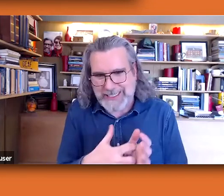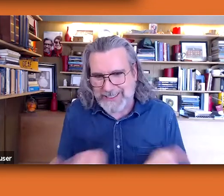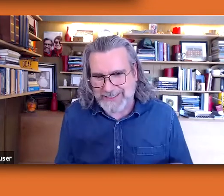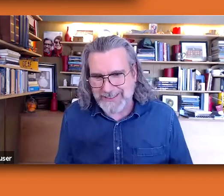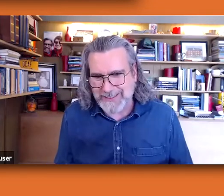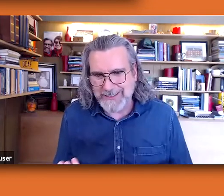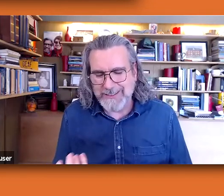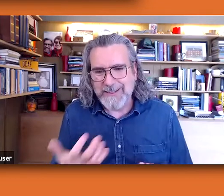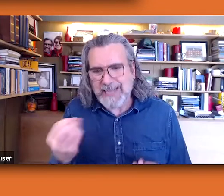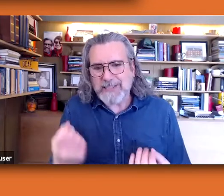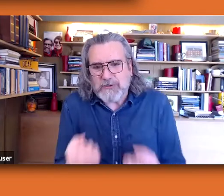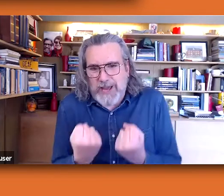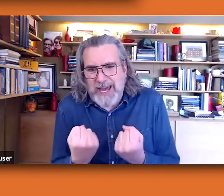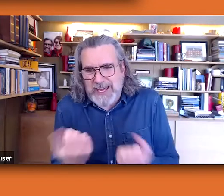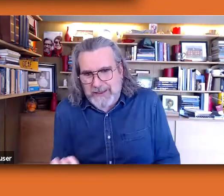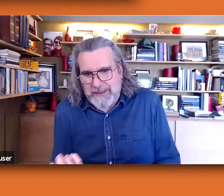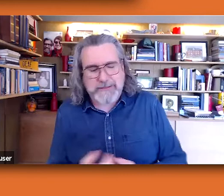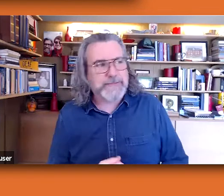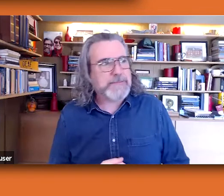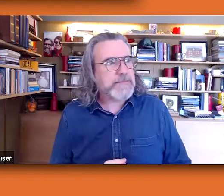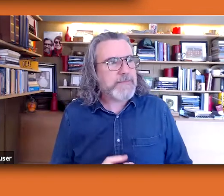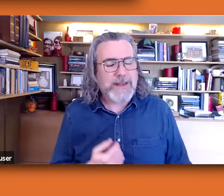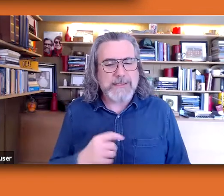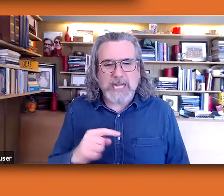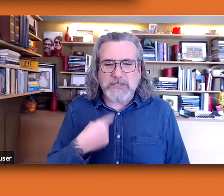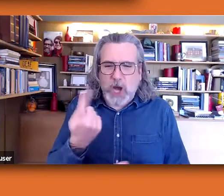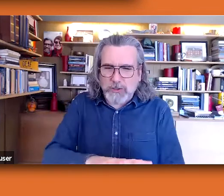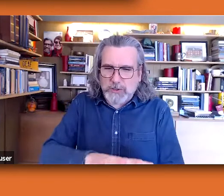You know, we all have strengths. We all have weaknesses.